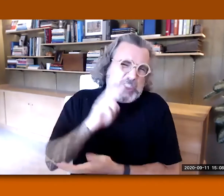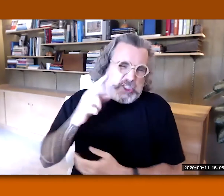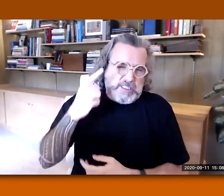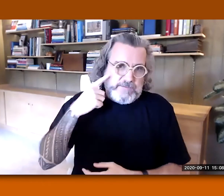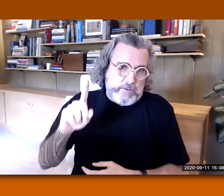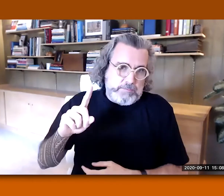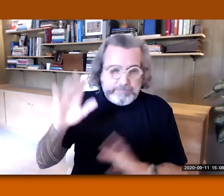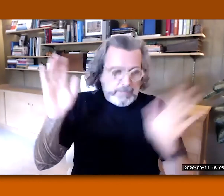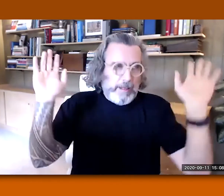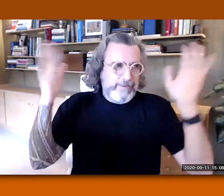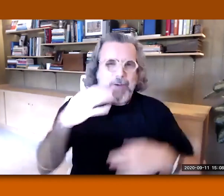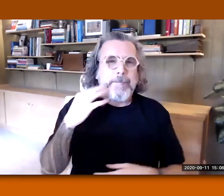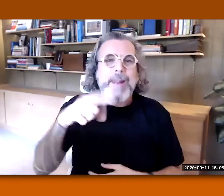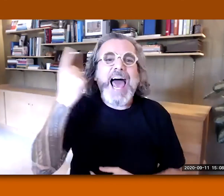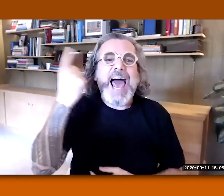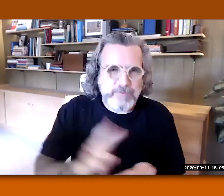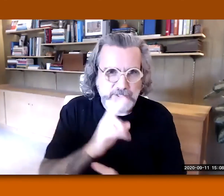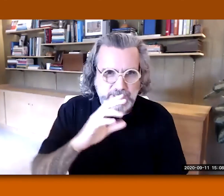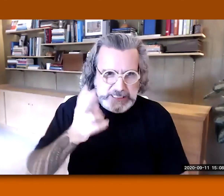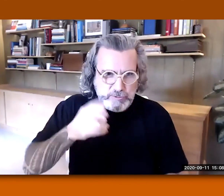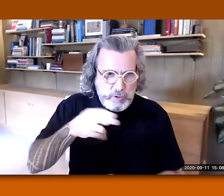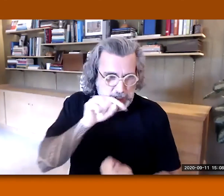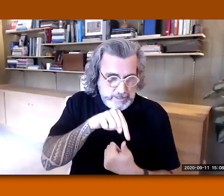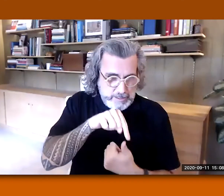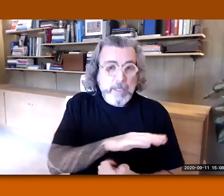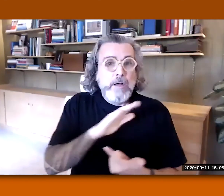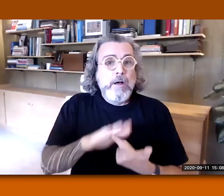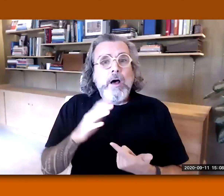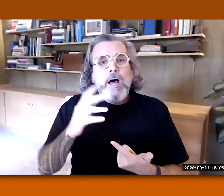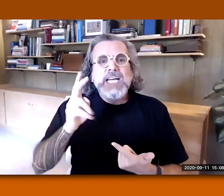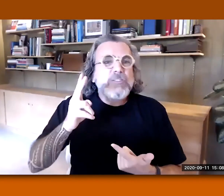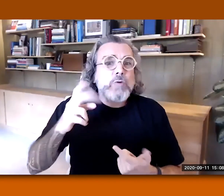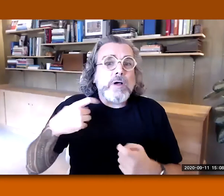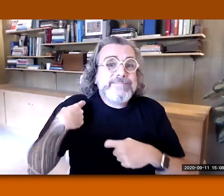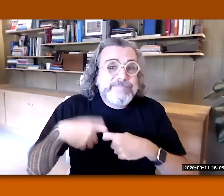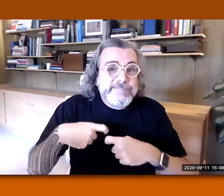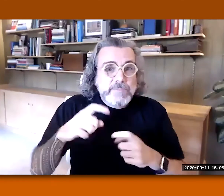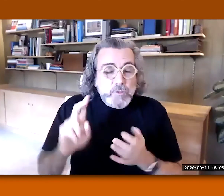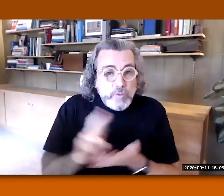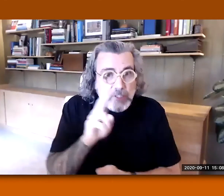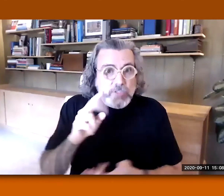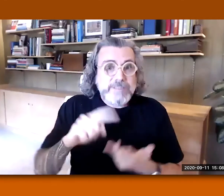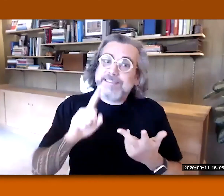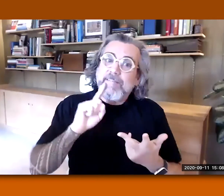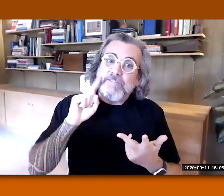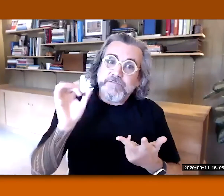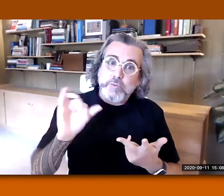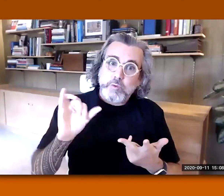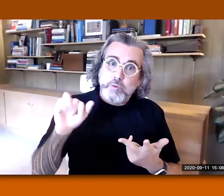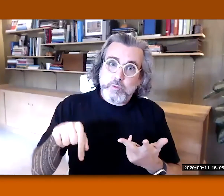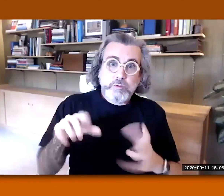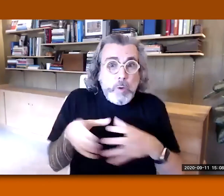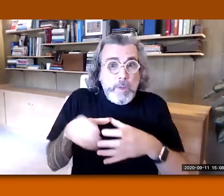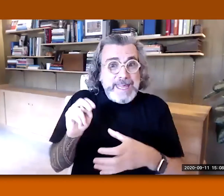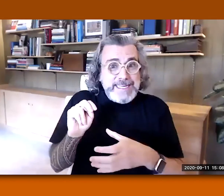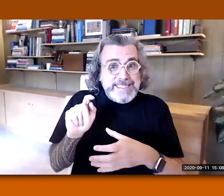So historically Hispanic-serving colleges and universities also.